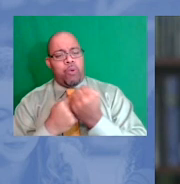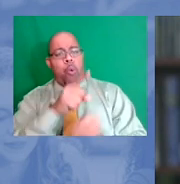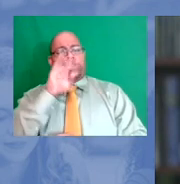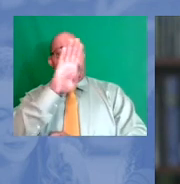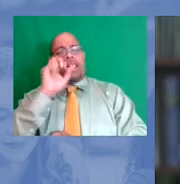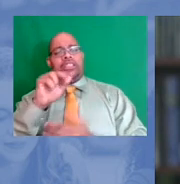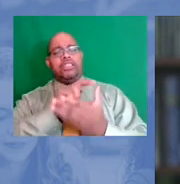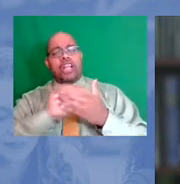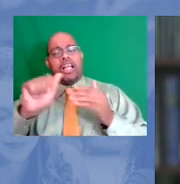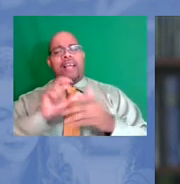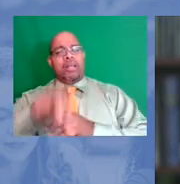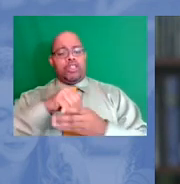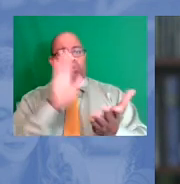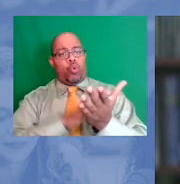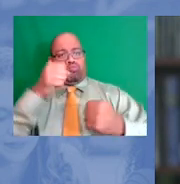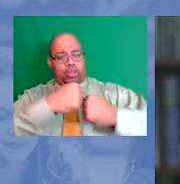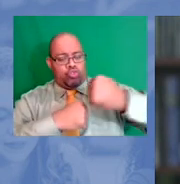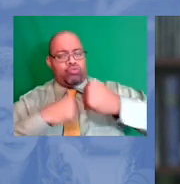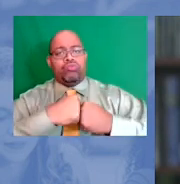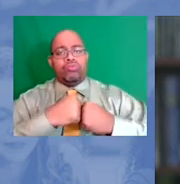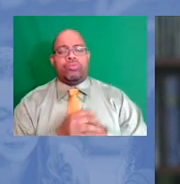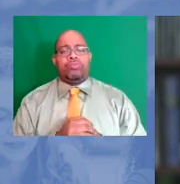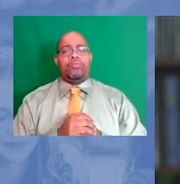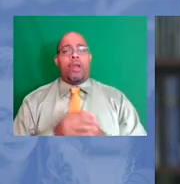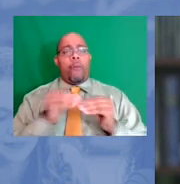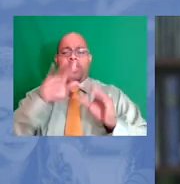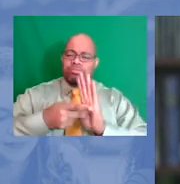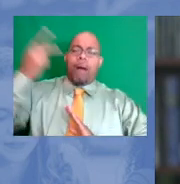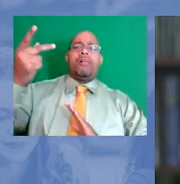INFRASTRUCTURE. MORE THAN DOUBLING FUNDING FOR TITLE ONE SCHOOLS